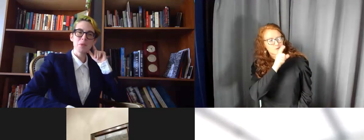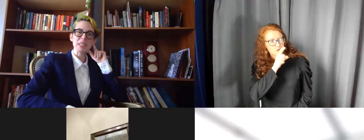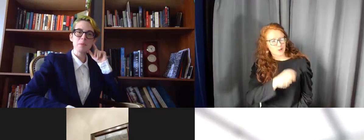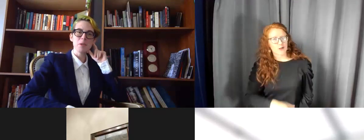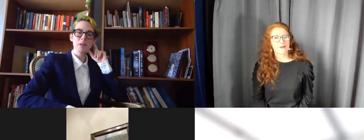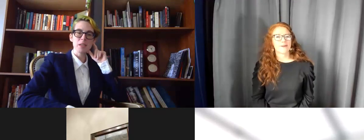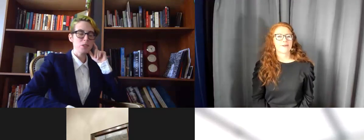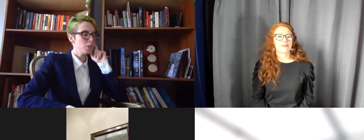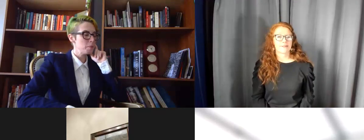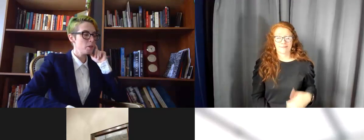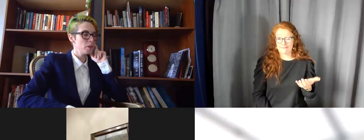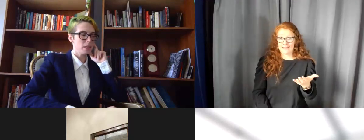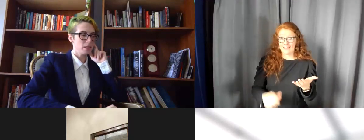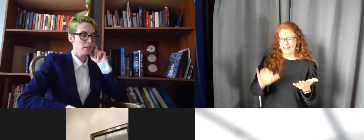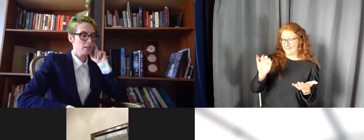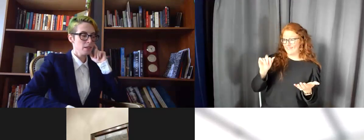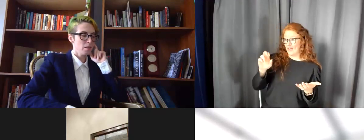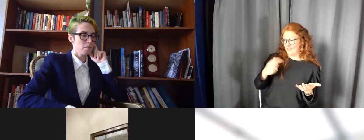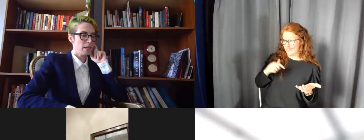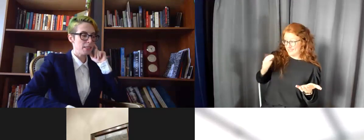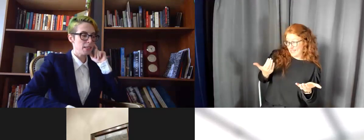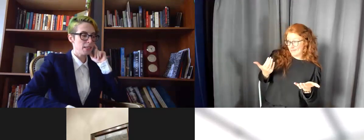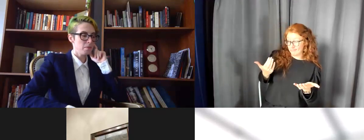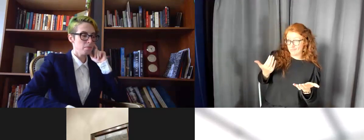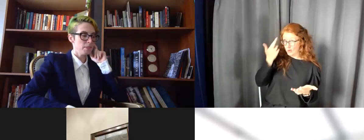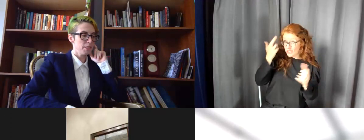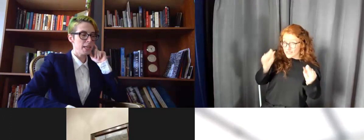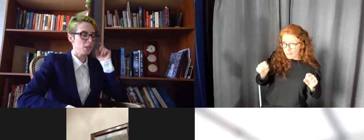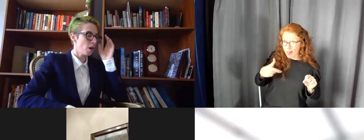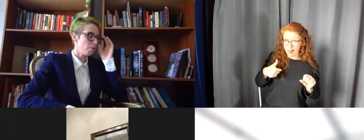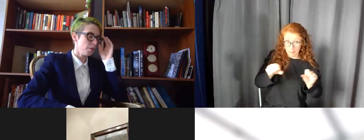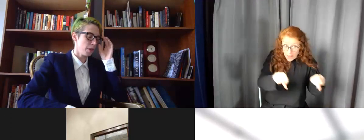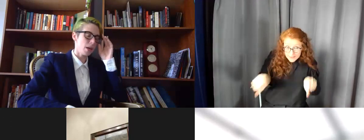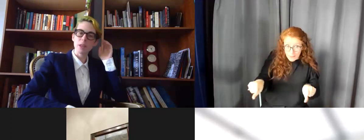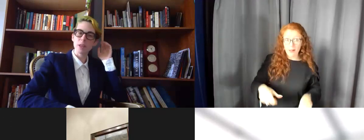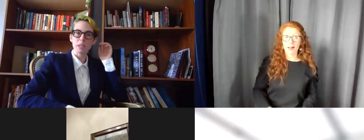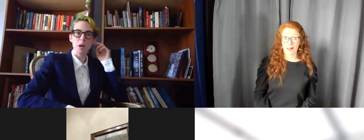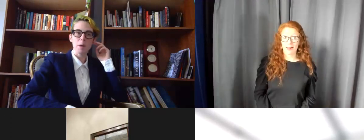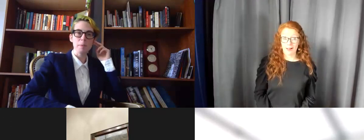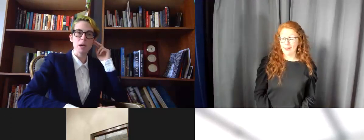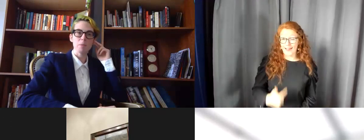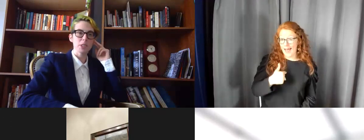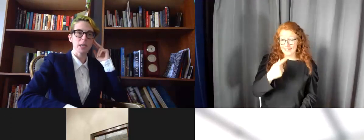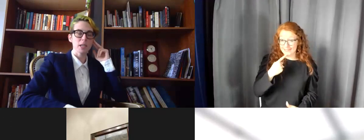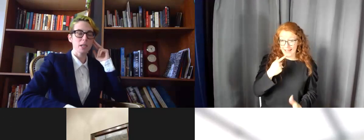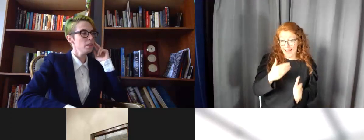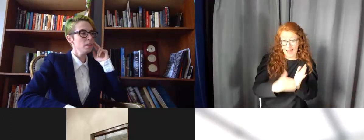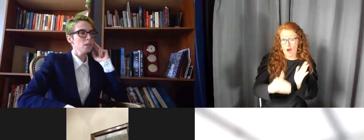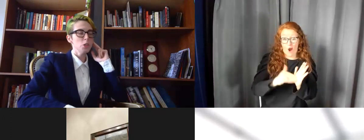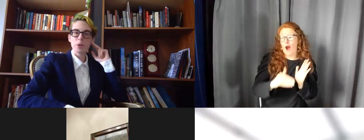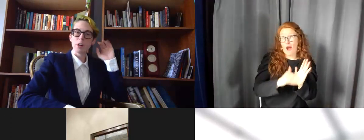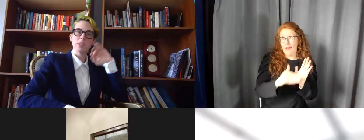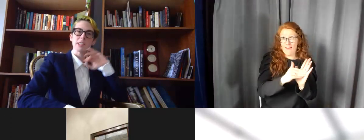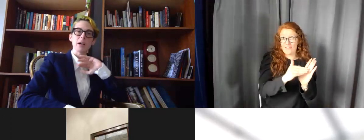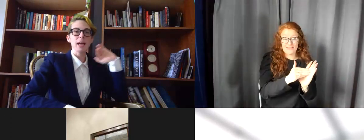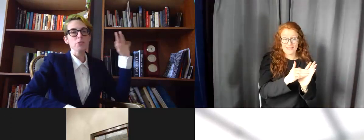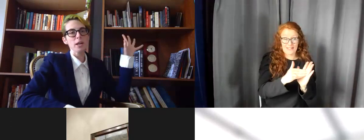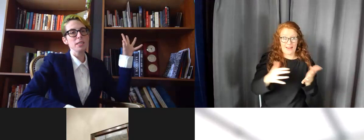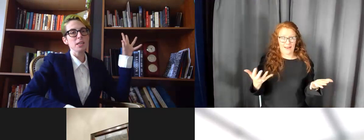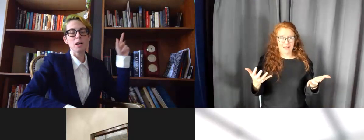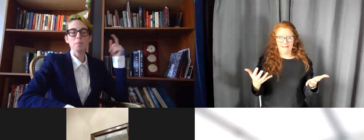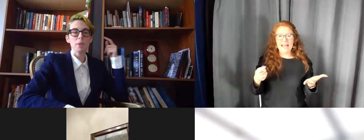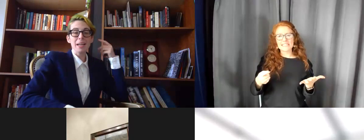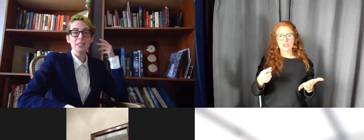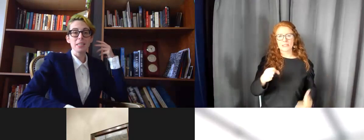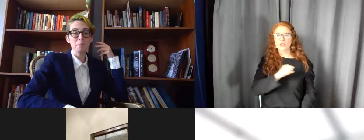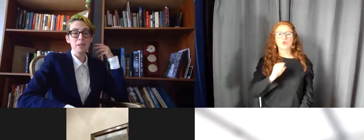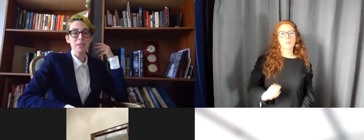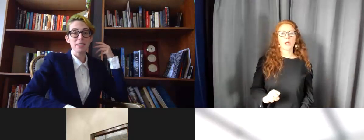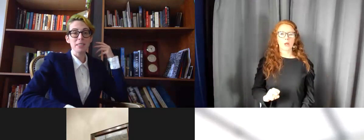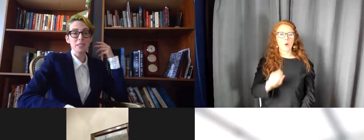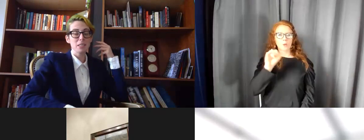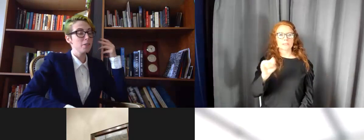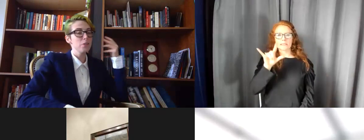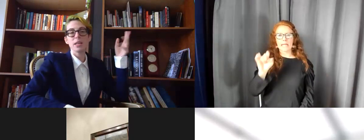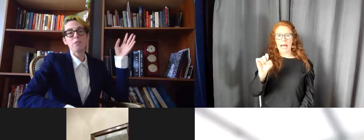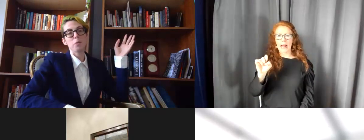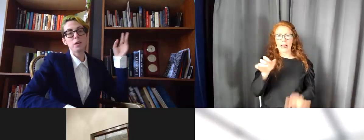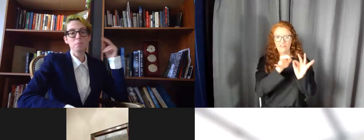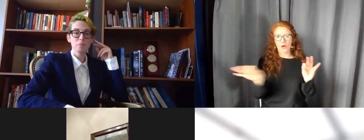Farrah Garland: reasonable and doable. And, as I say so often that I think that it's probably become just like a superhero style. Catchphrase access benefits literally everyone.